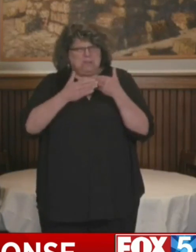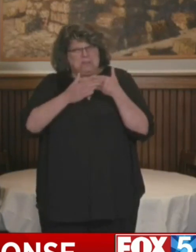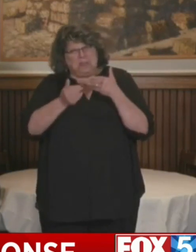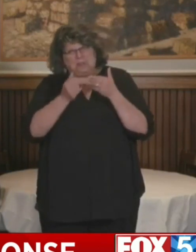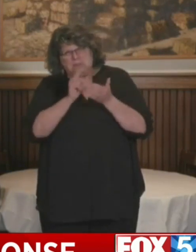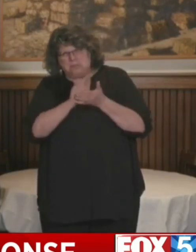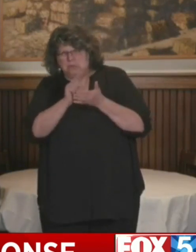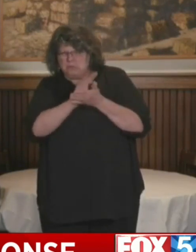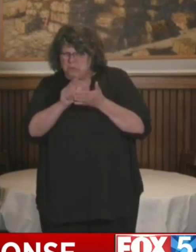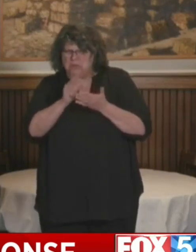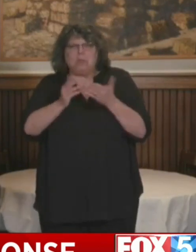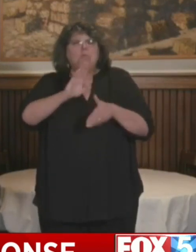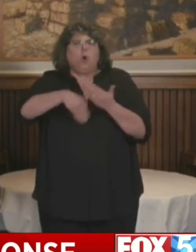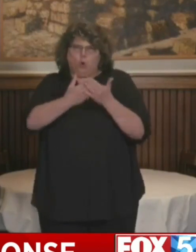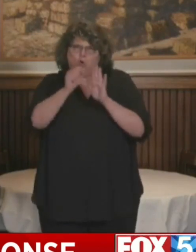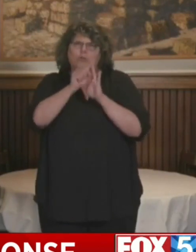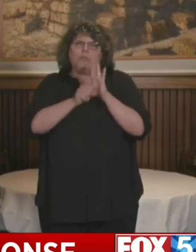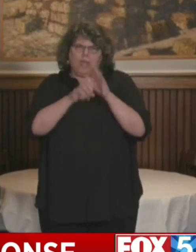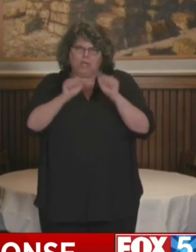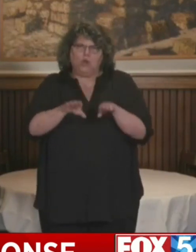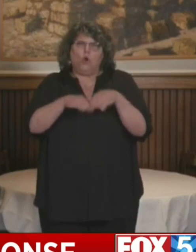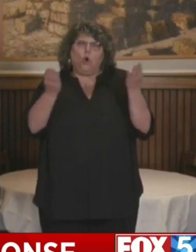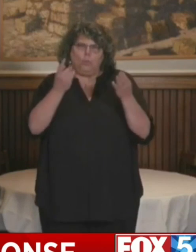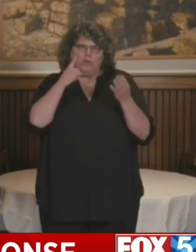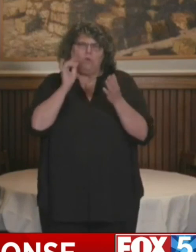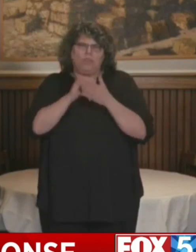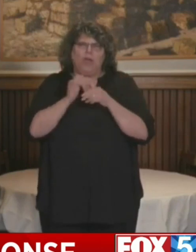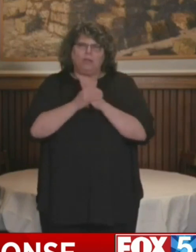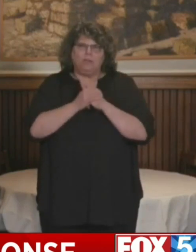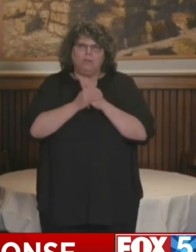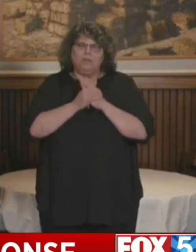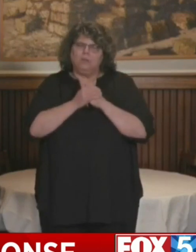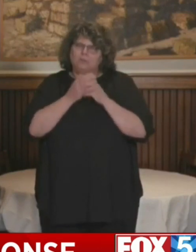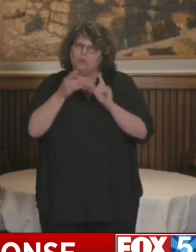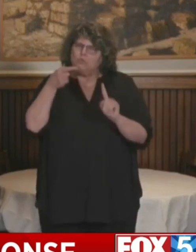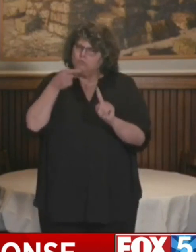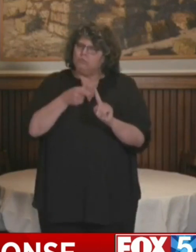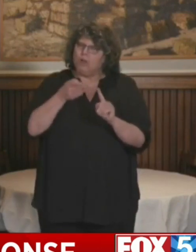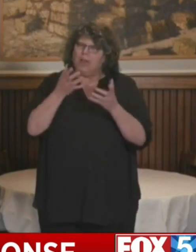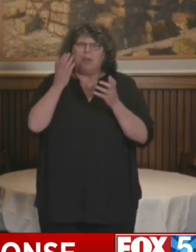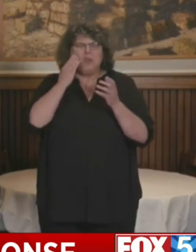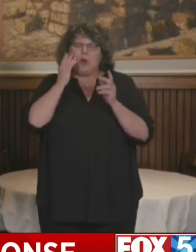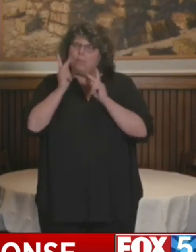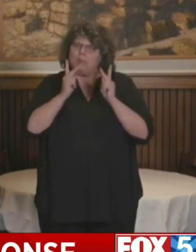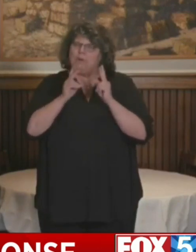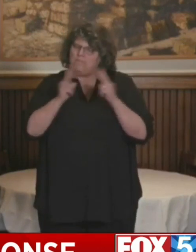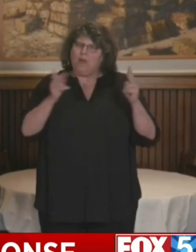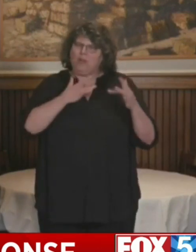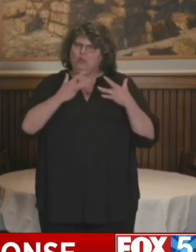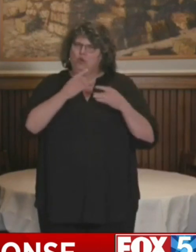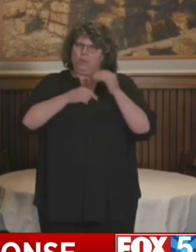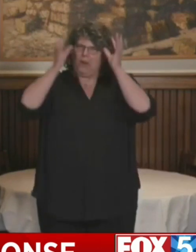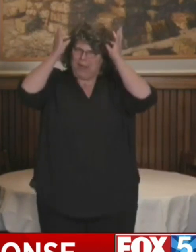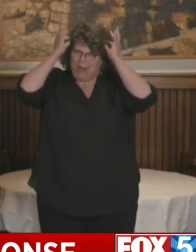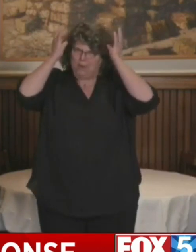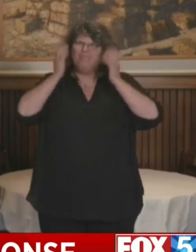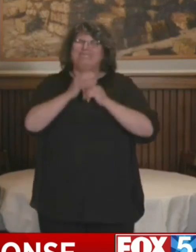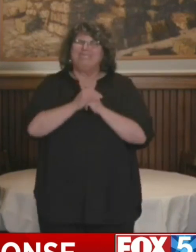THAT COULD BE DONE ON A REGIONAL VARIANTS OF BUT IT WILL BE ABLE TO BE ADVANCED WE BELIEVE IN THE NEXT FEW WEEKS EVEN STATEWIDE AND SO I WANT